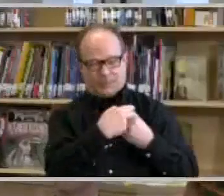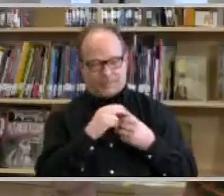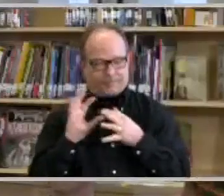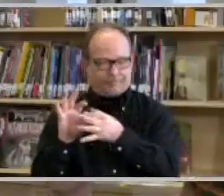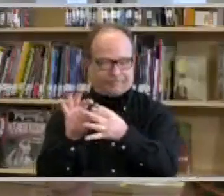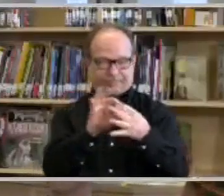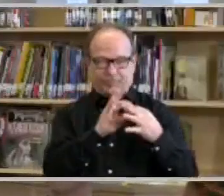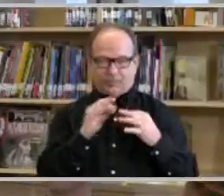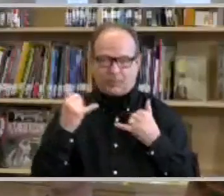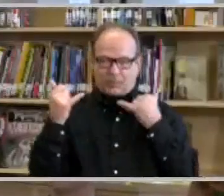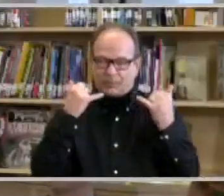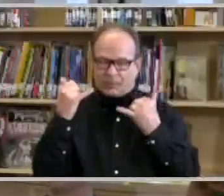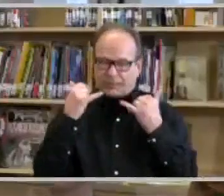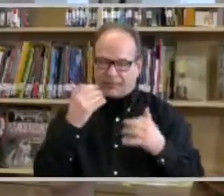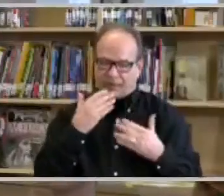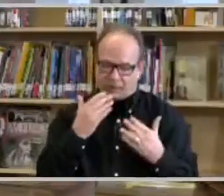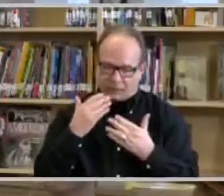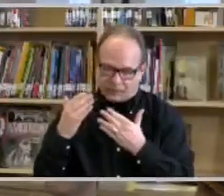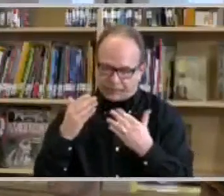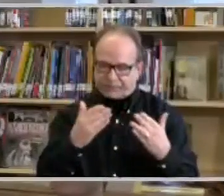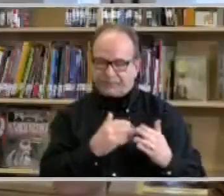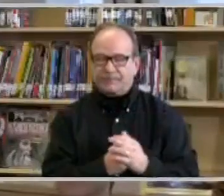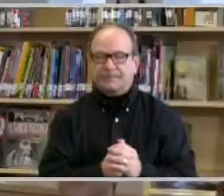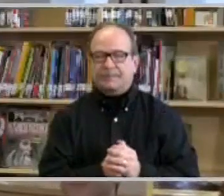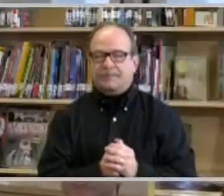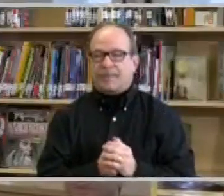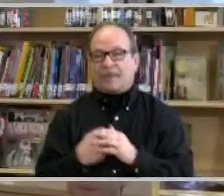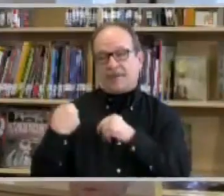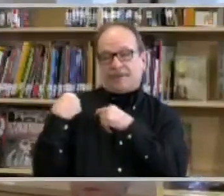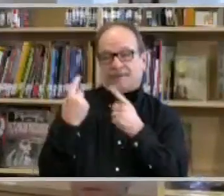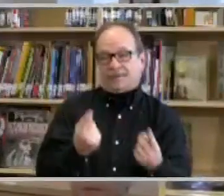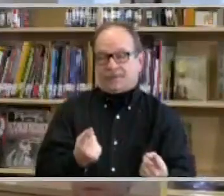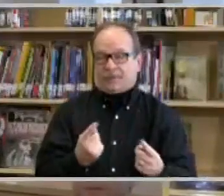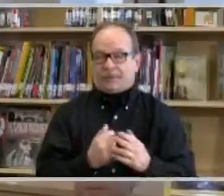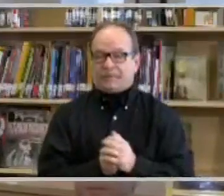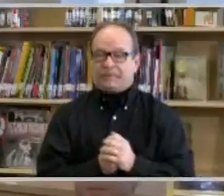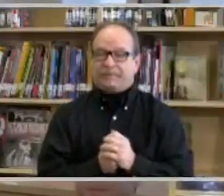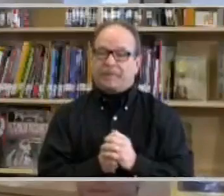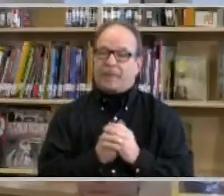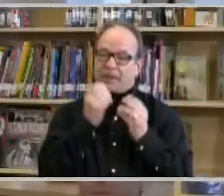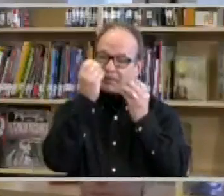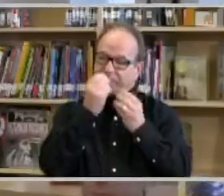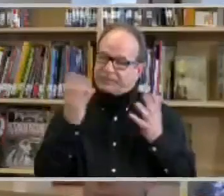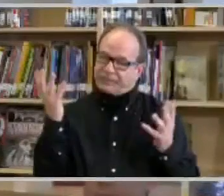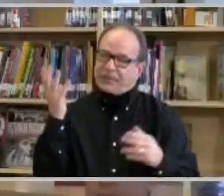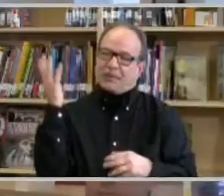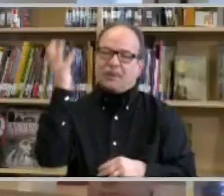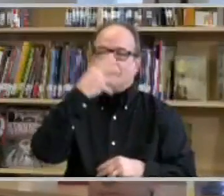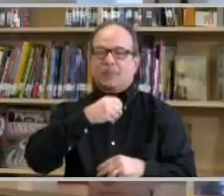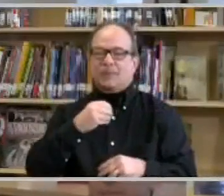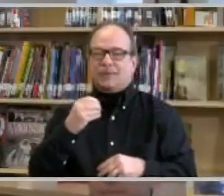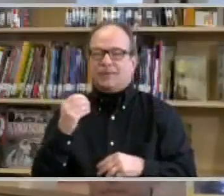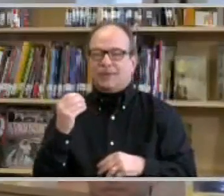WHO HAS JOINED IN ON THE CALL